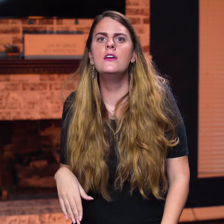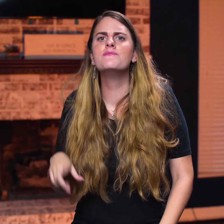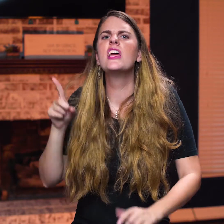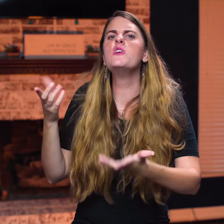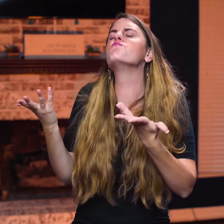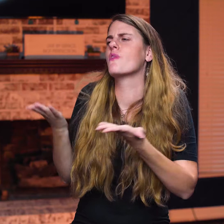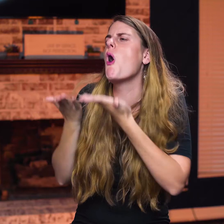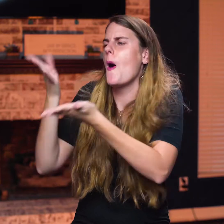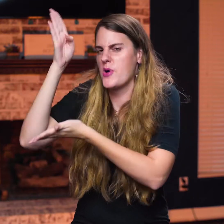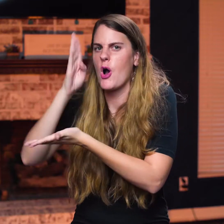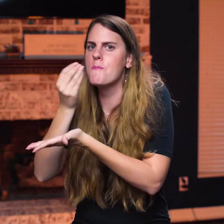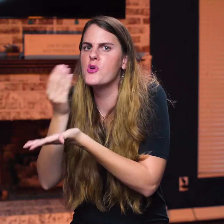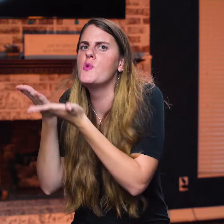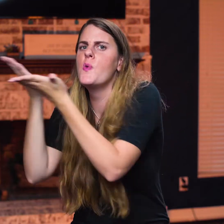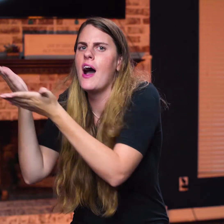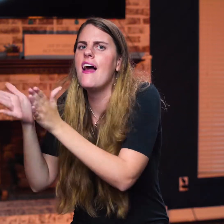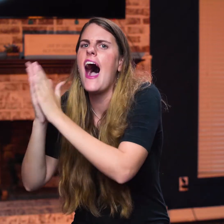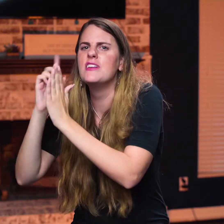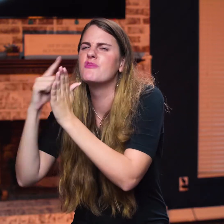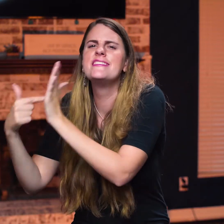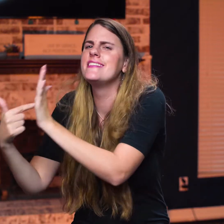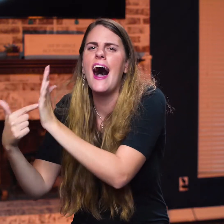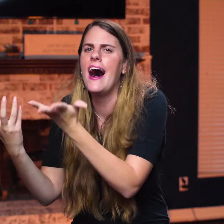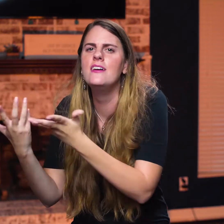He offers God food and asks for a sign,